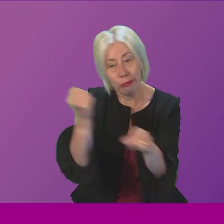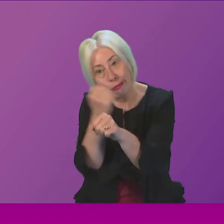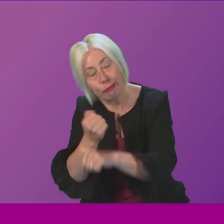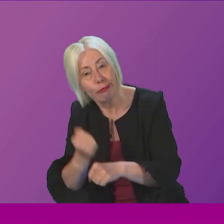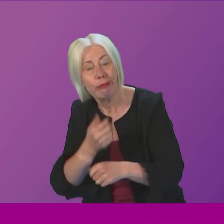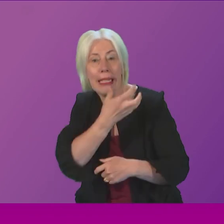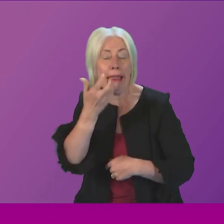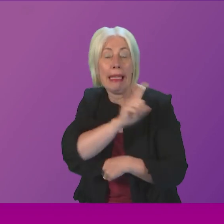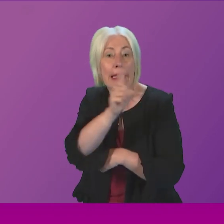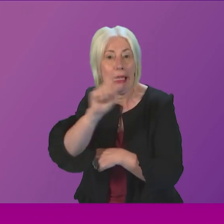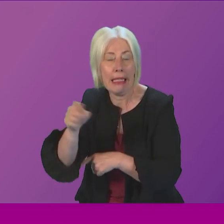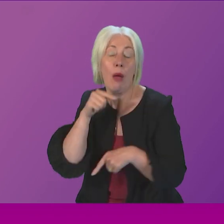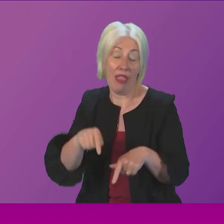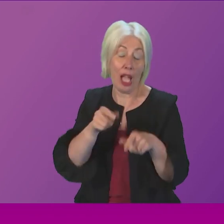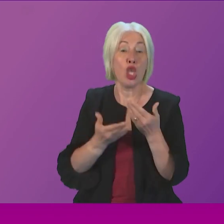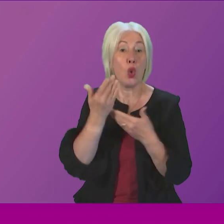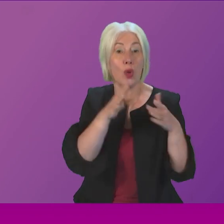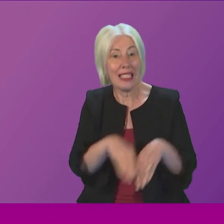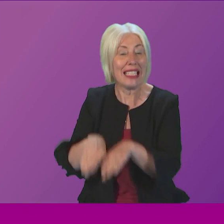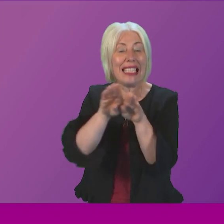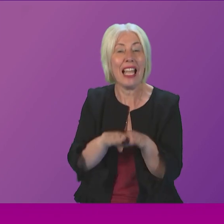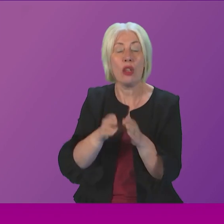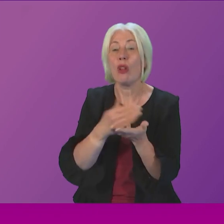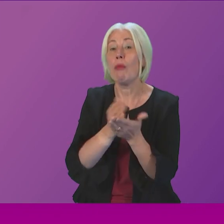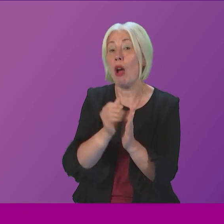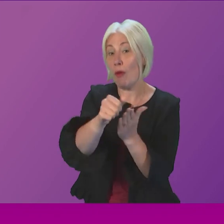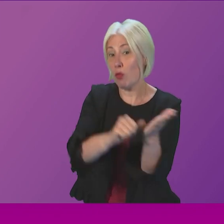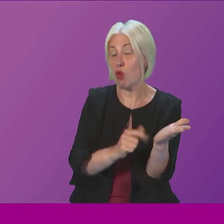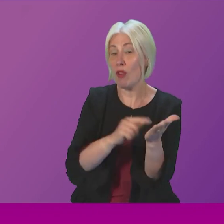That standard is just one part of Scotland’s programme to meet our legal climate change